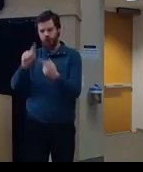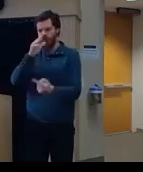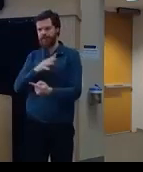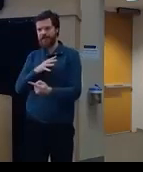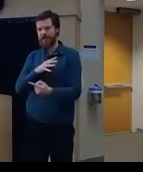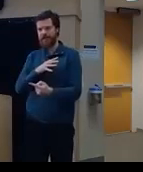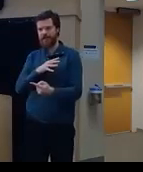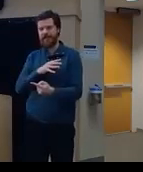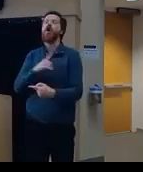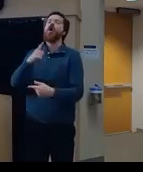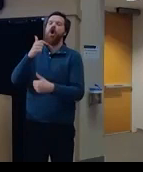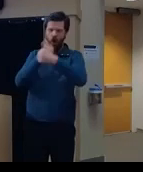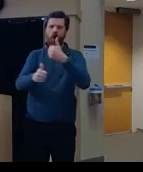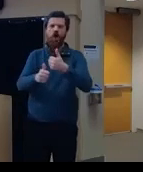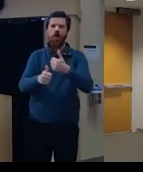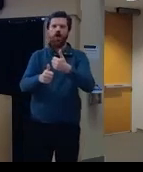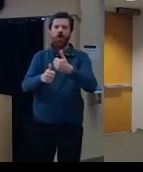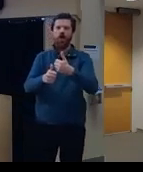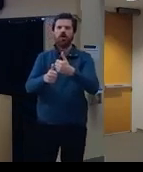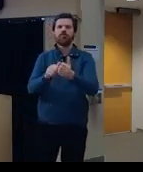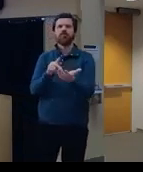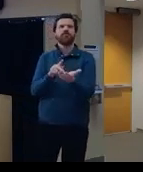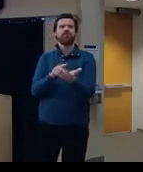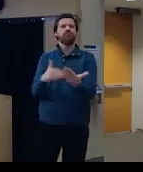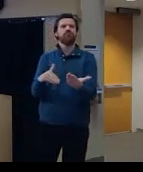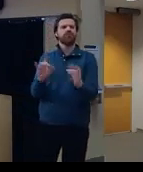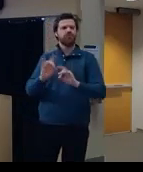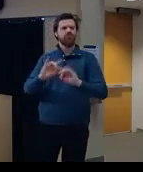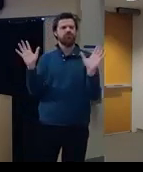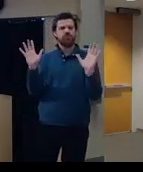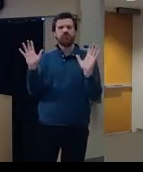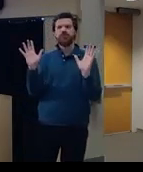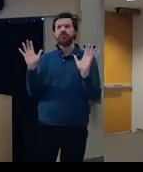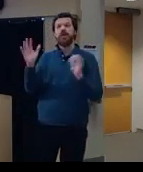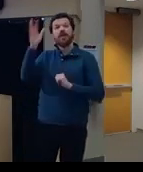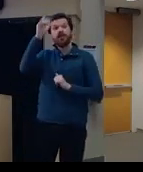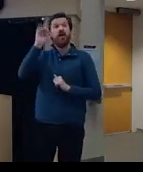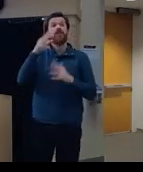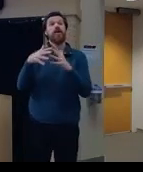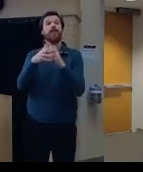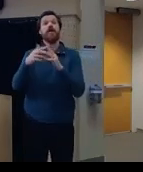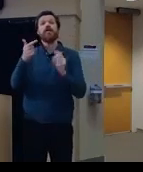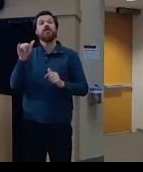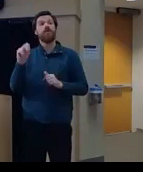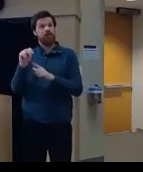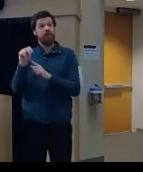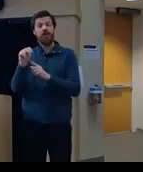in the name of Psychiatry is tremendous um even the father of American Gynecology maryan J Sims